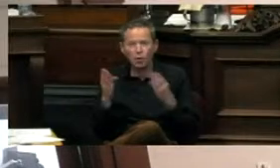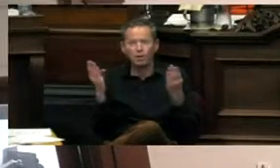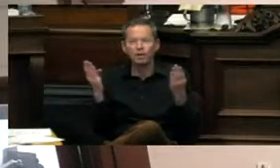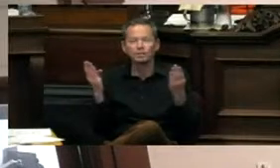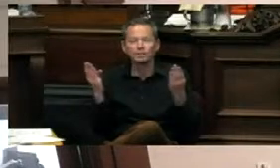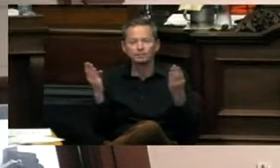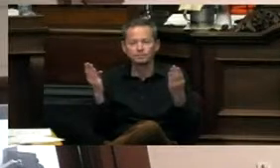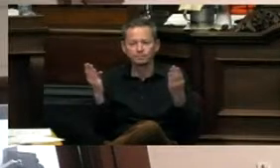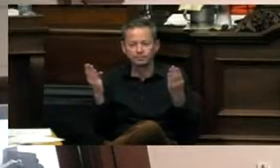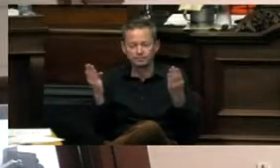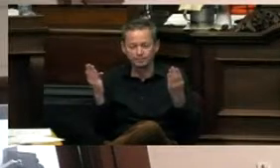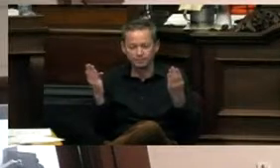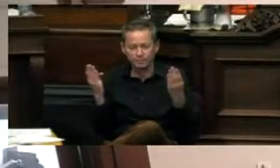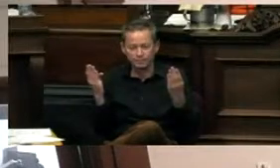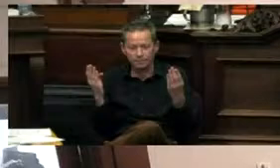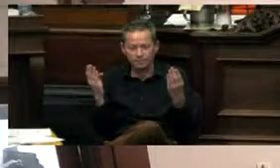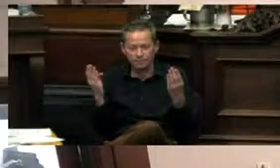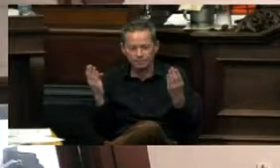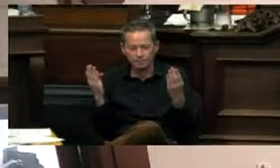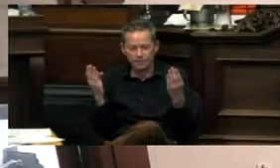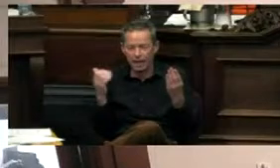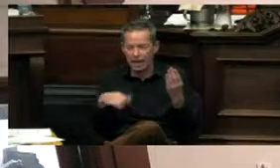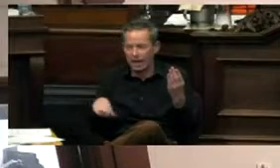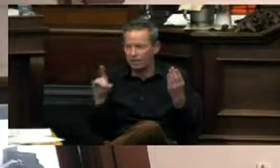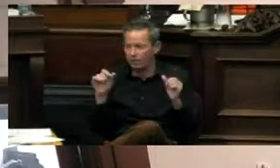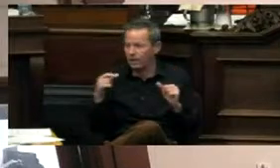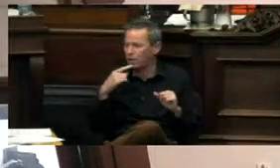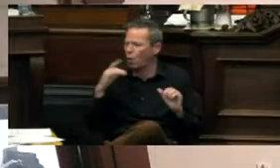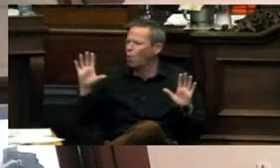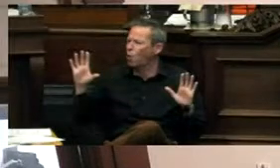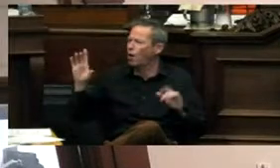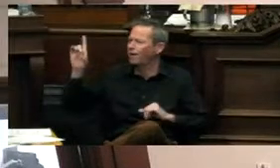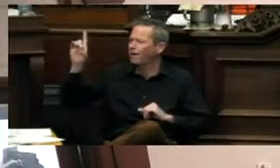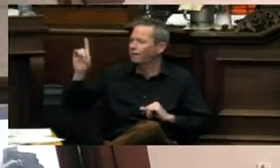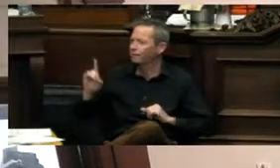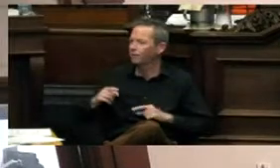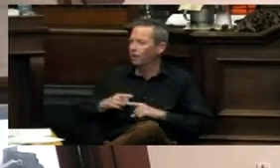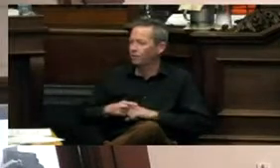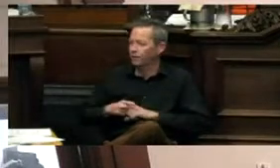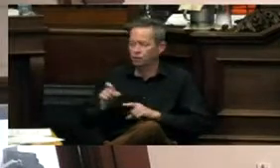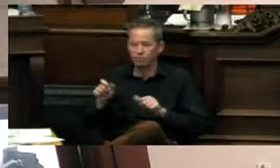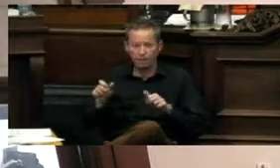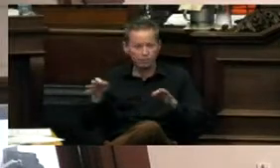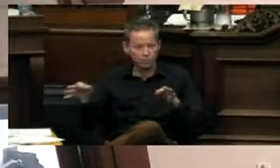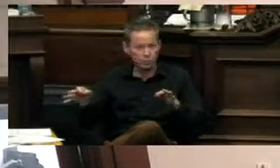Okay. So moving forward so this